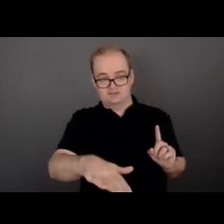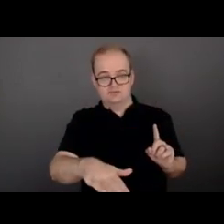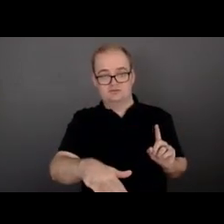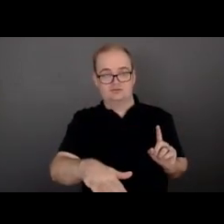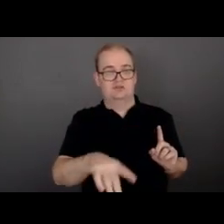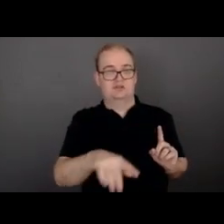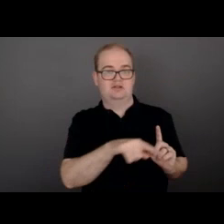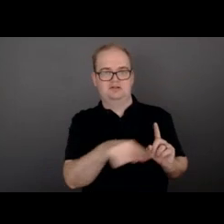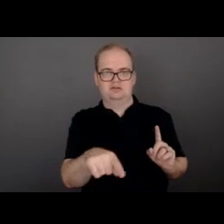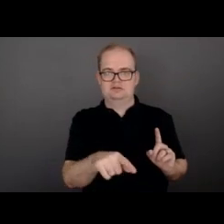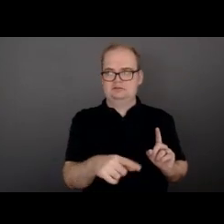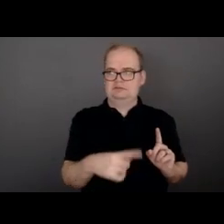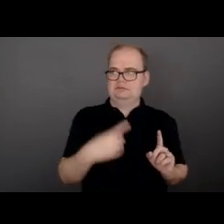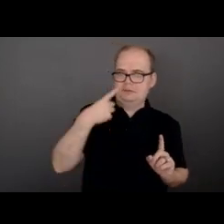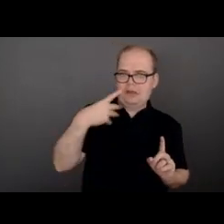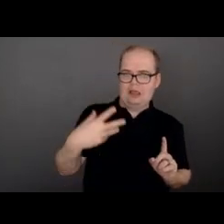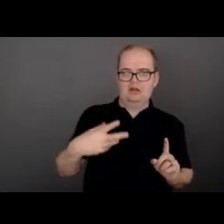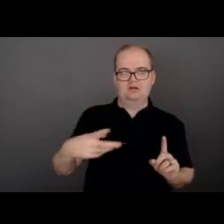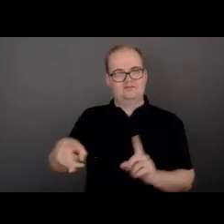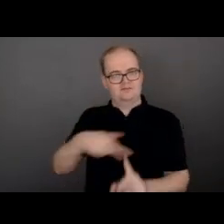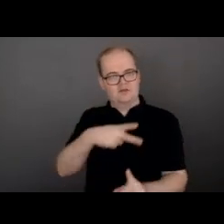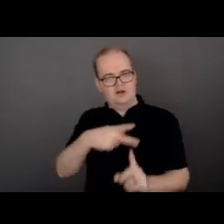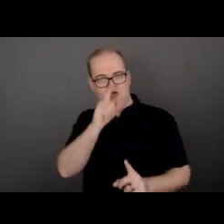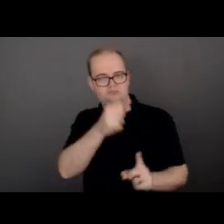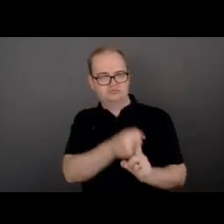All right.